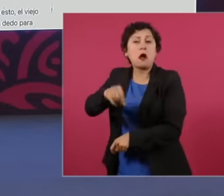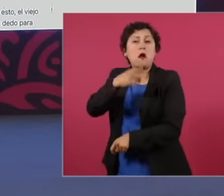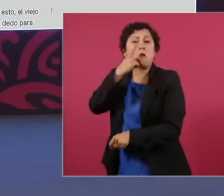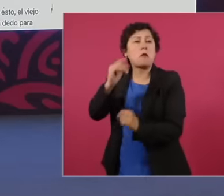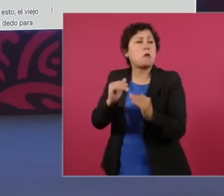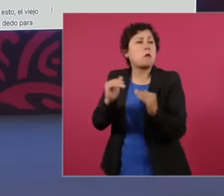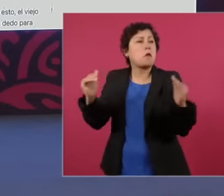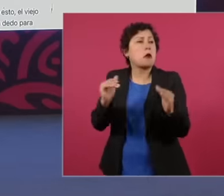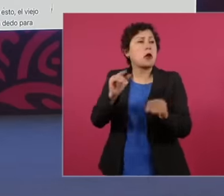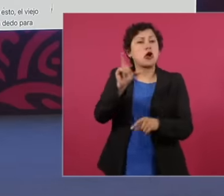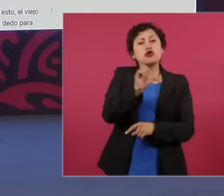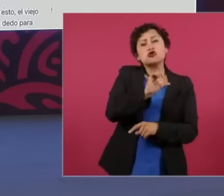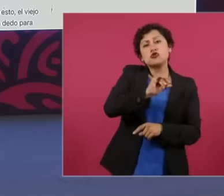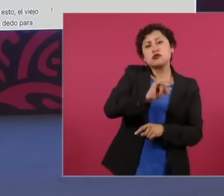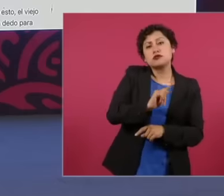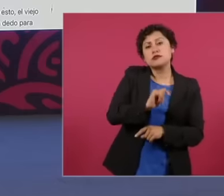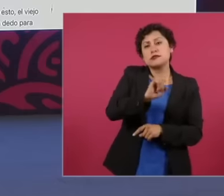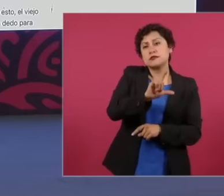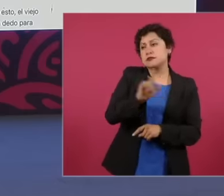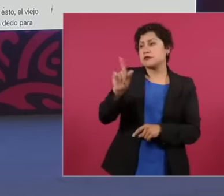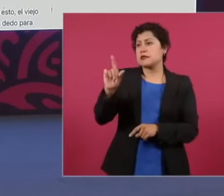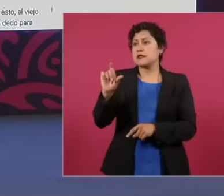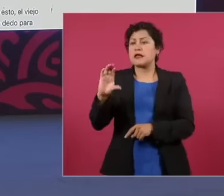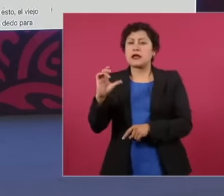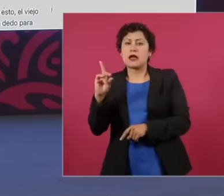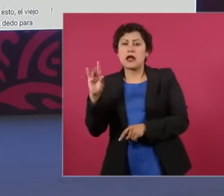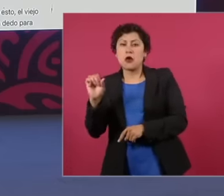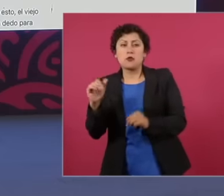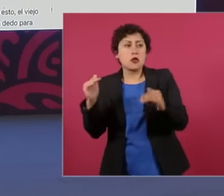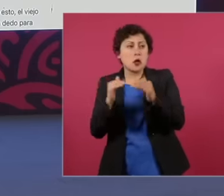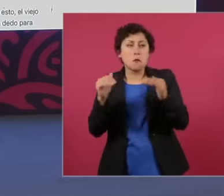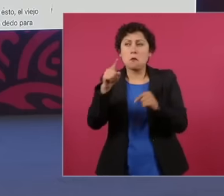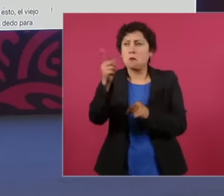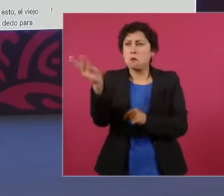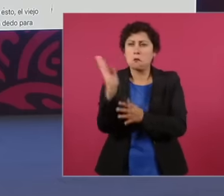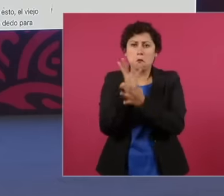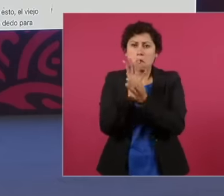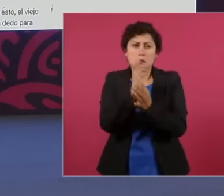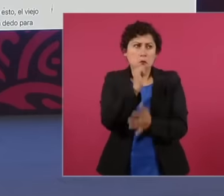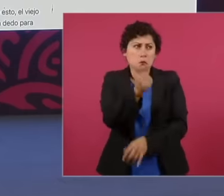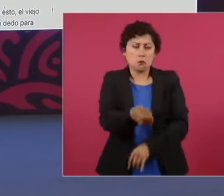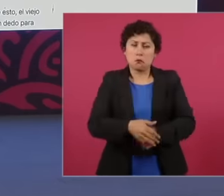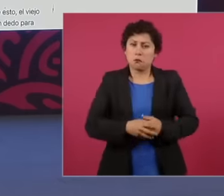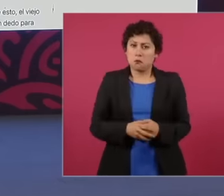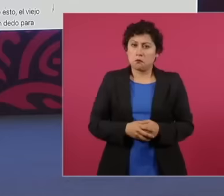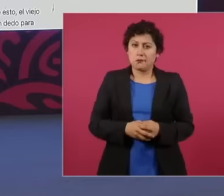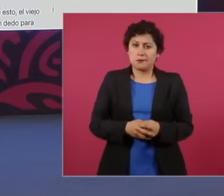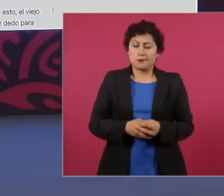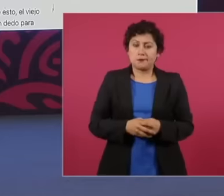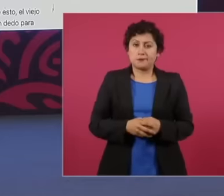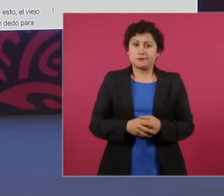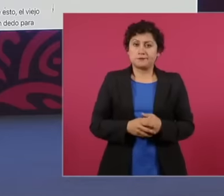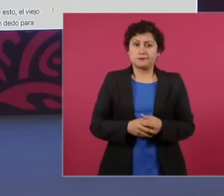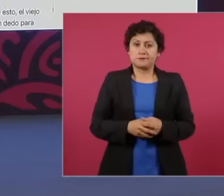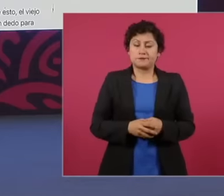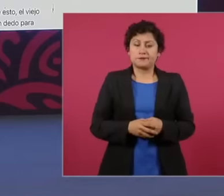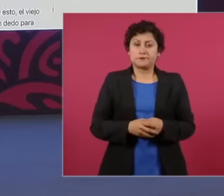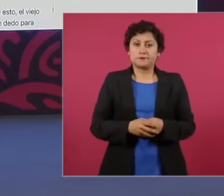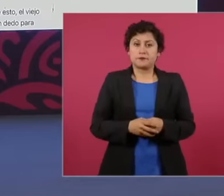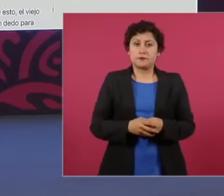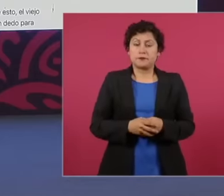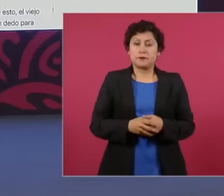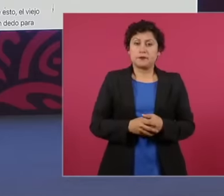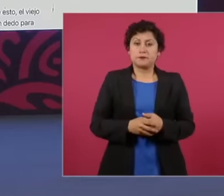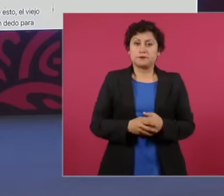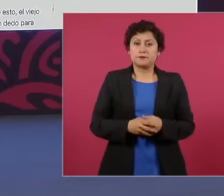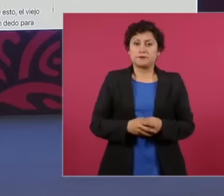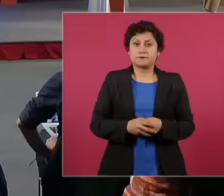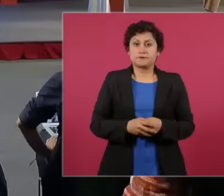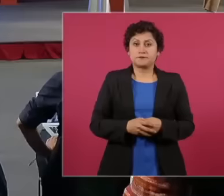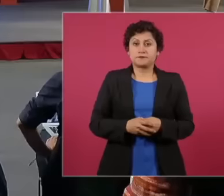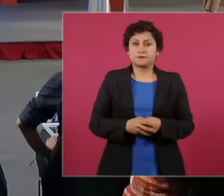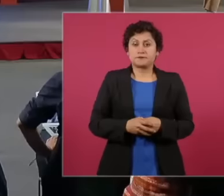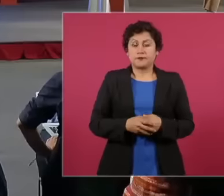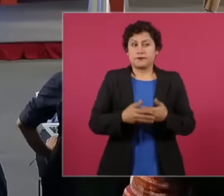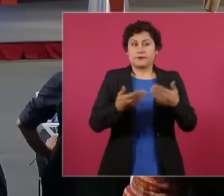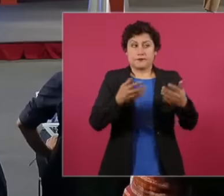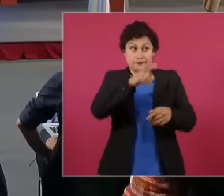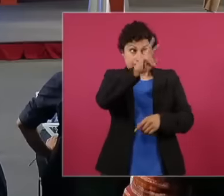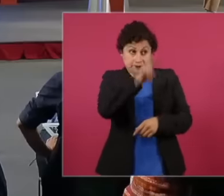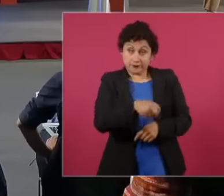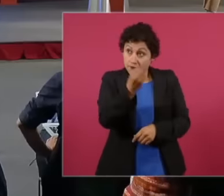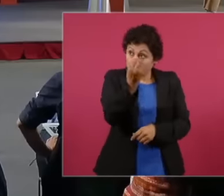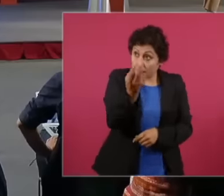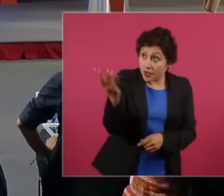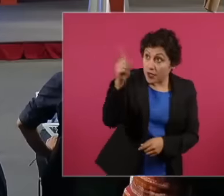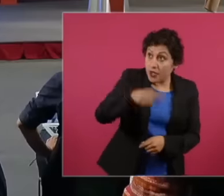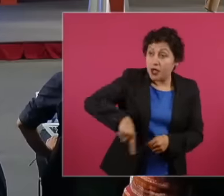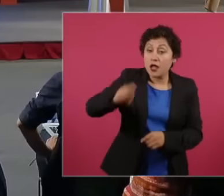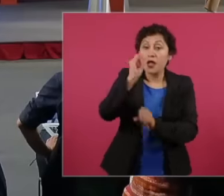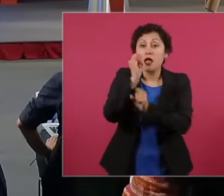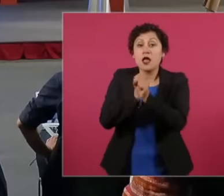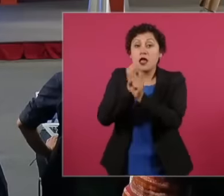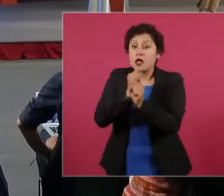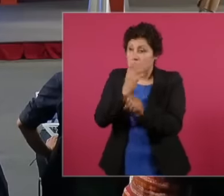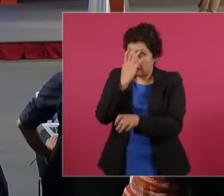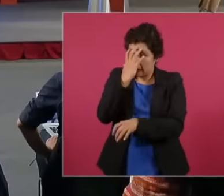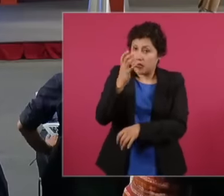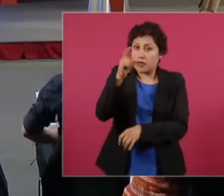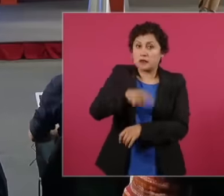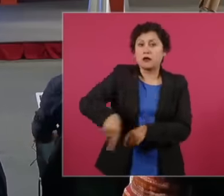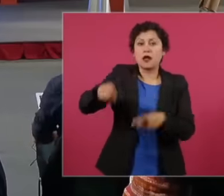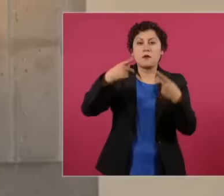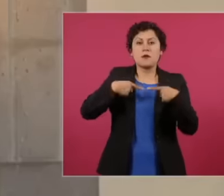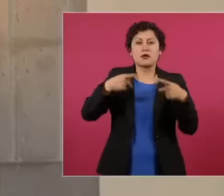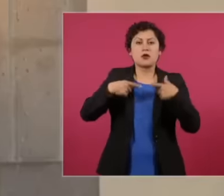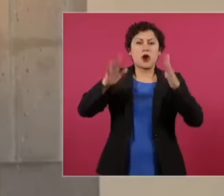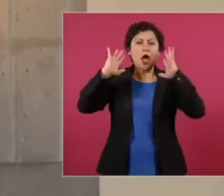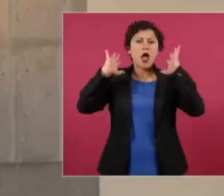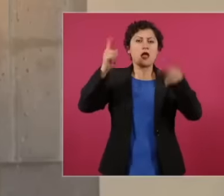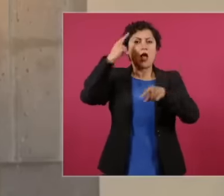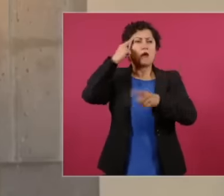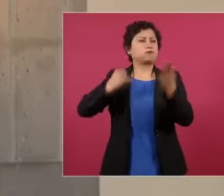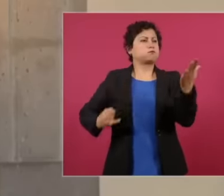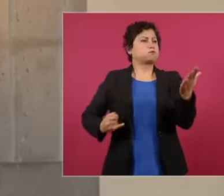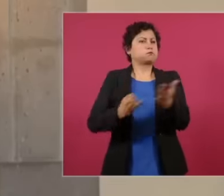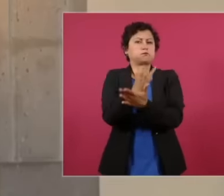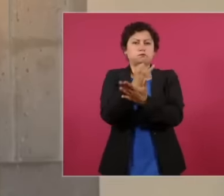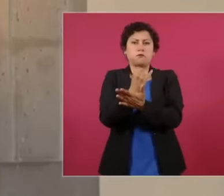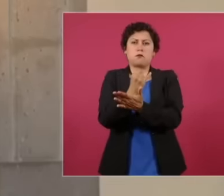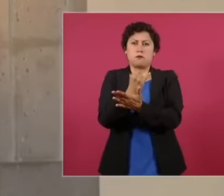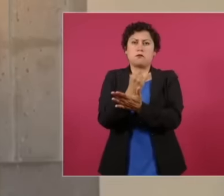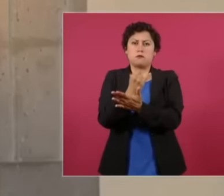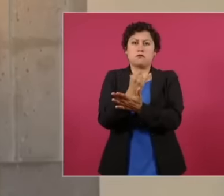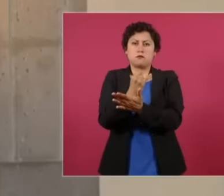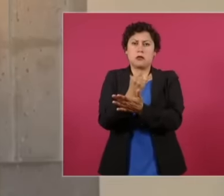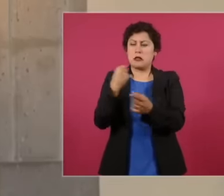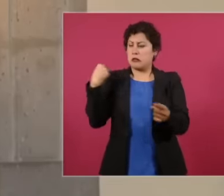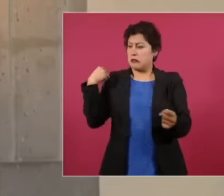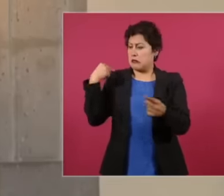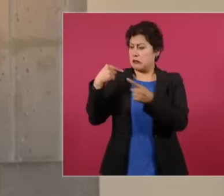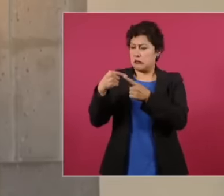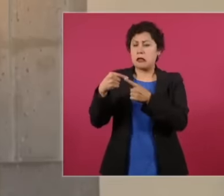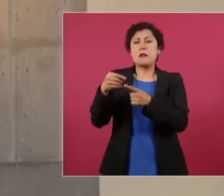Mexico for the serious polls the voters had already decided to vote by 80% for May